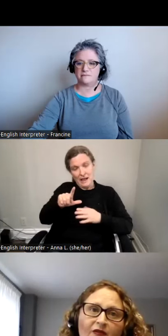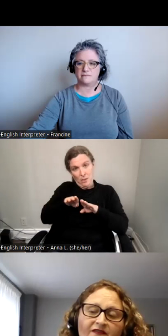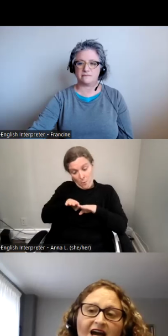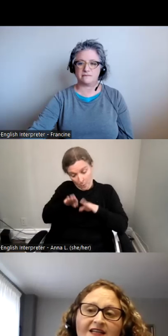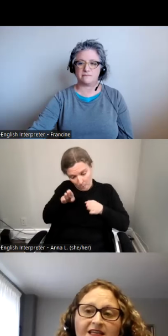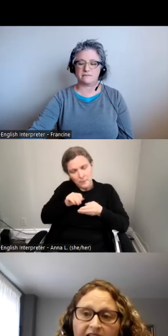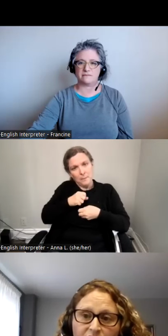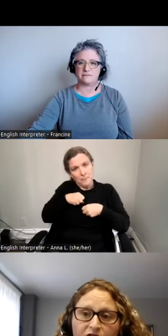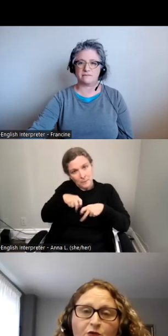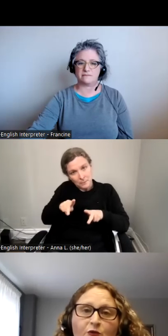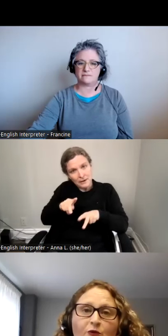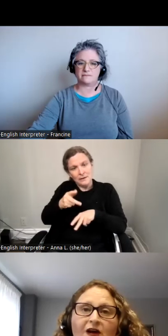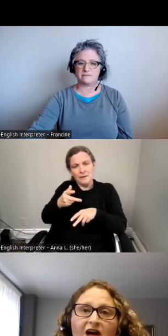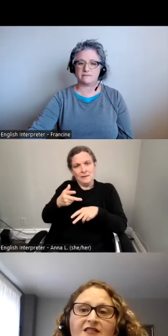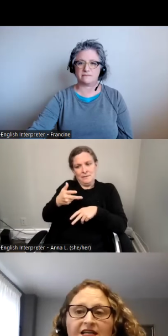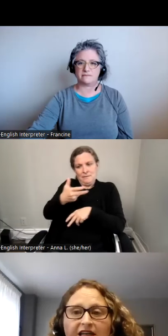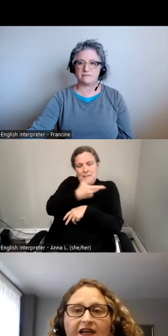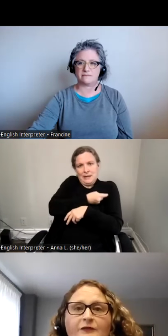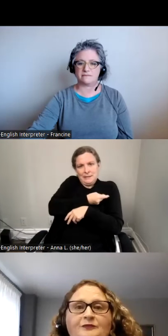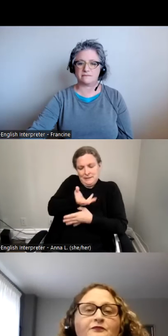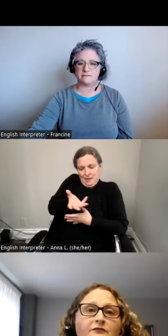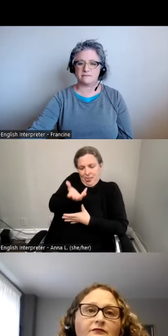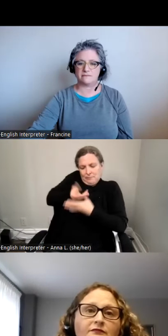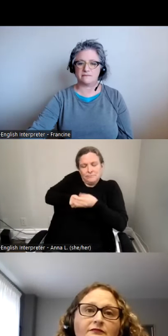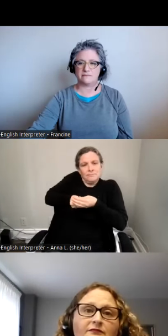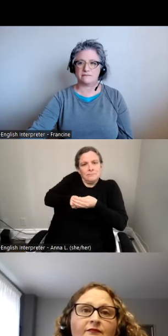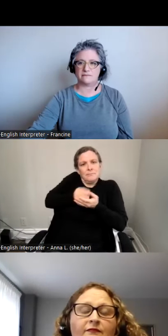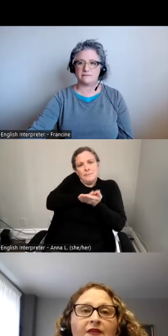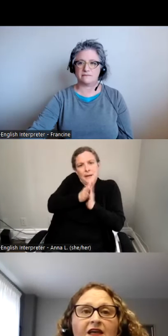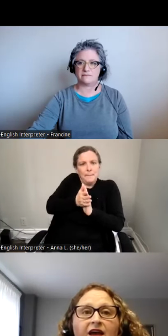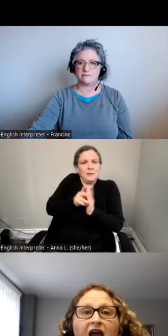Emma vaccines cannot change your DNA, as humans, we lack the ability to open the cell.